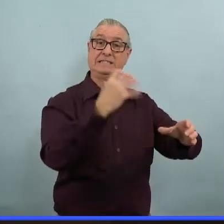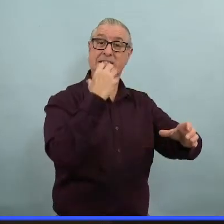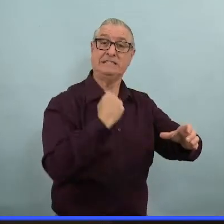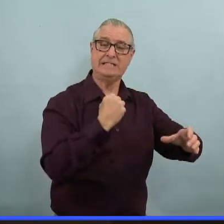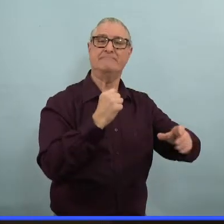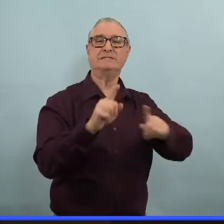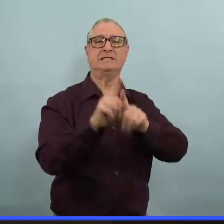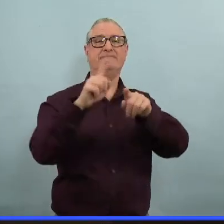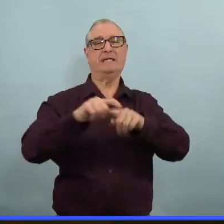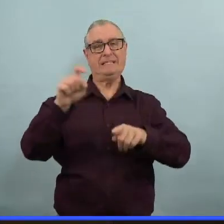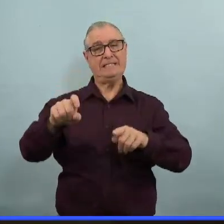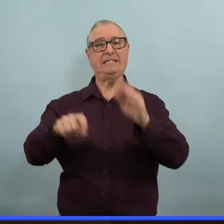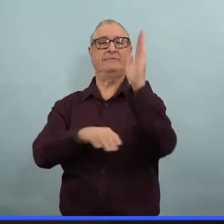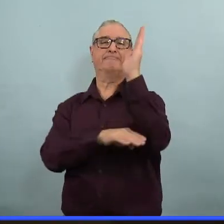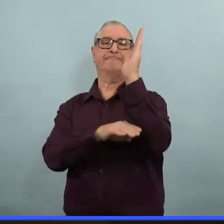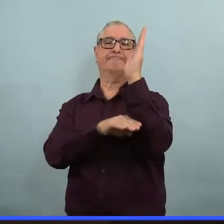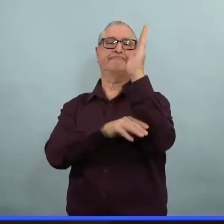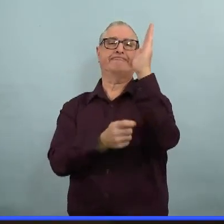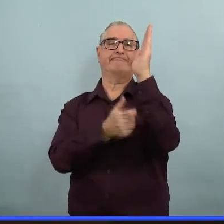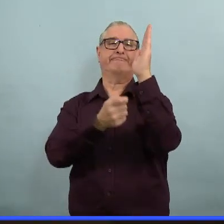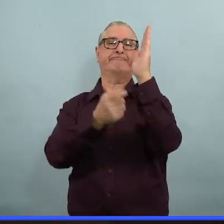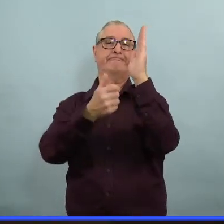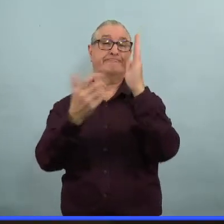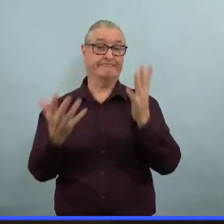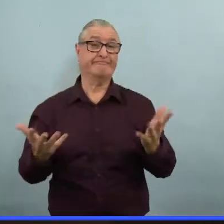from cbc radio canada god love